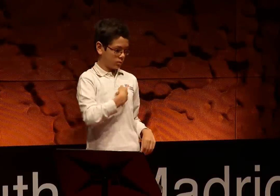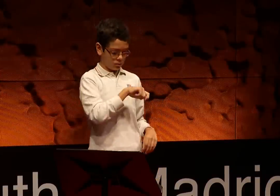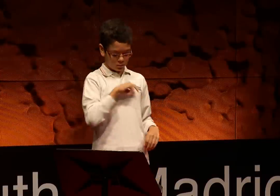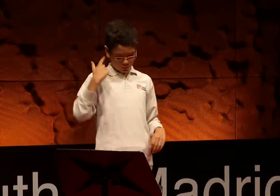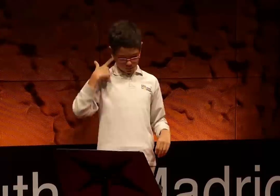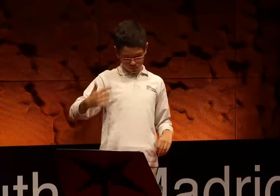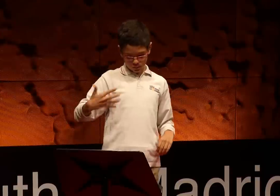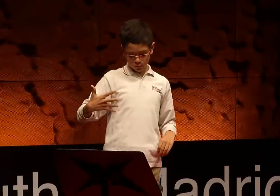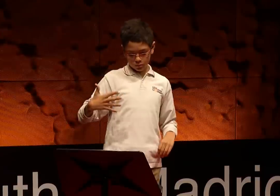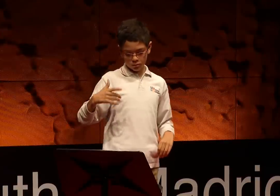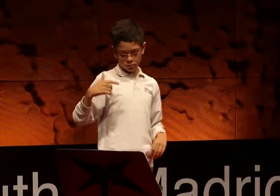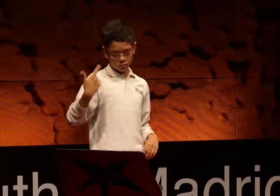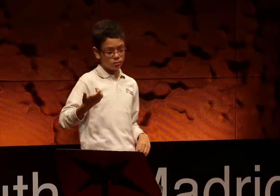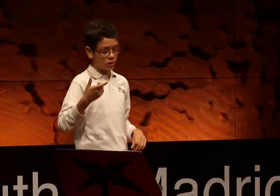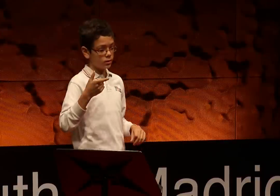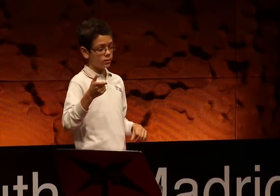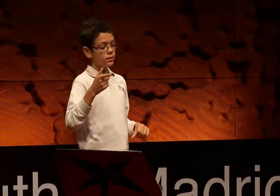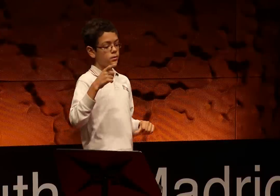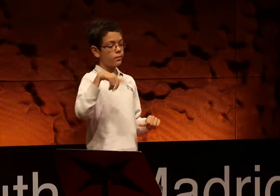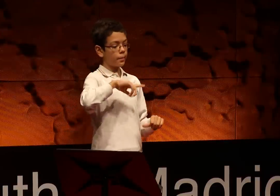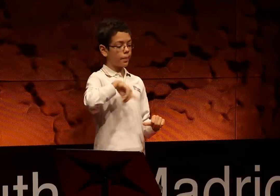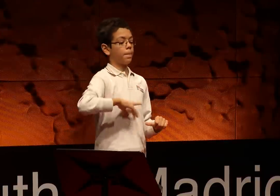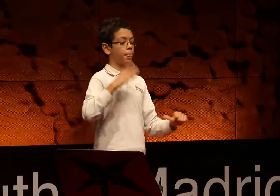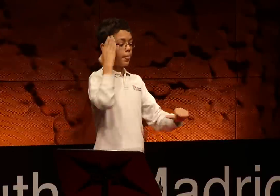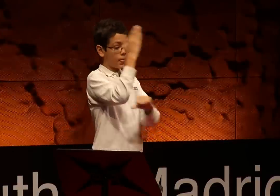as well, of the Dance of Chotis, famous in Madrid.